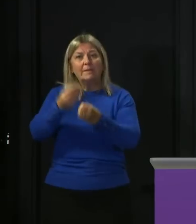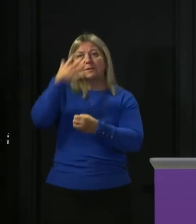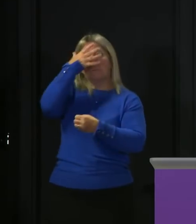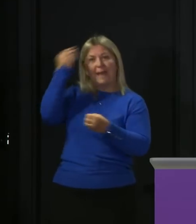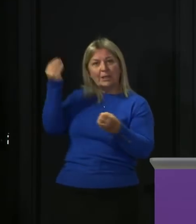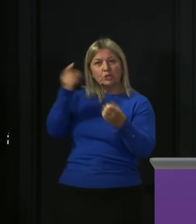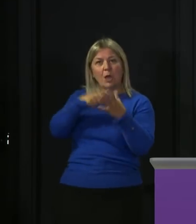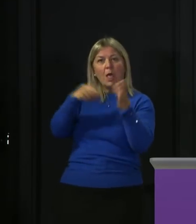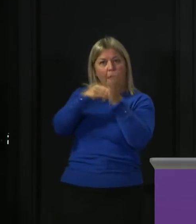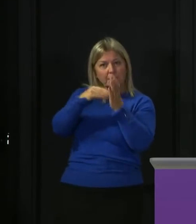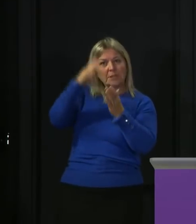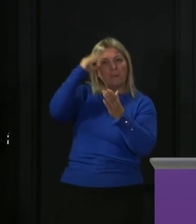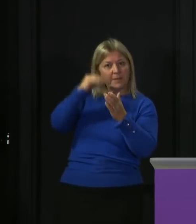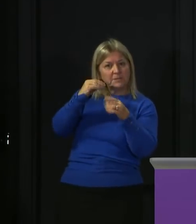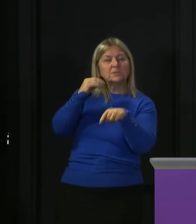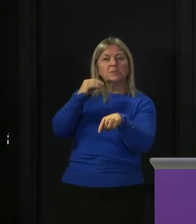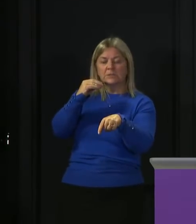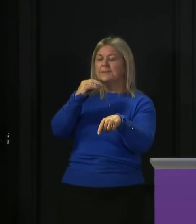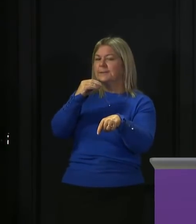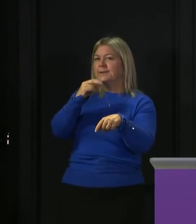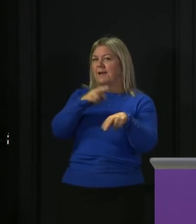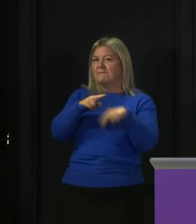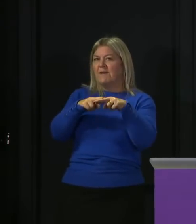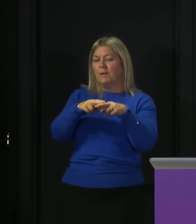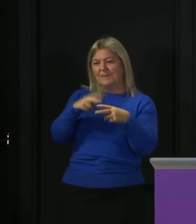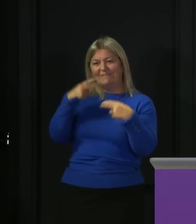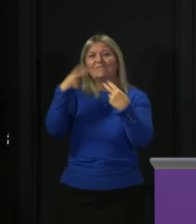the family member visiting them will be doing more than visiting them. It will be